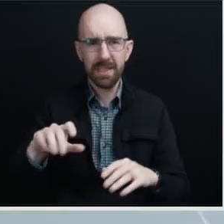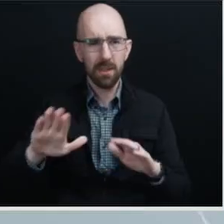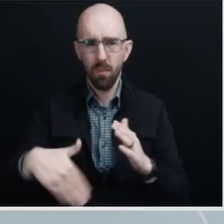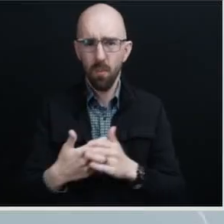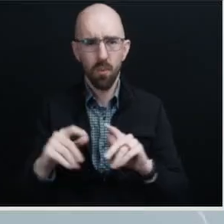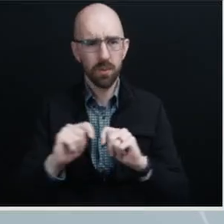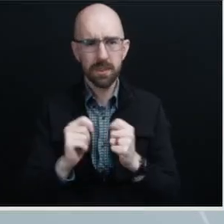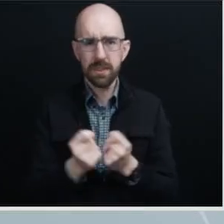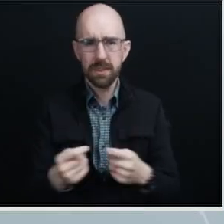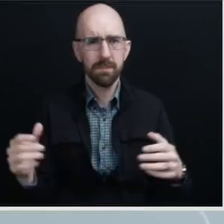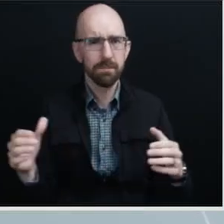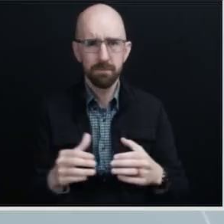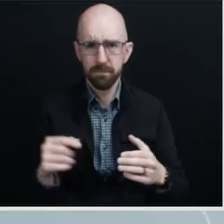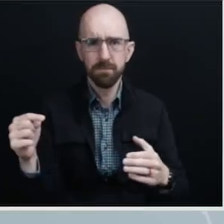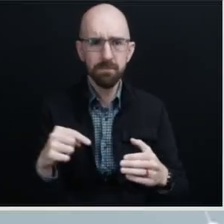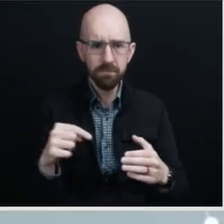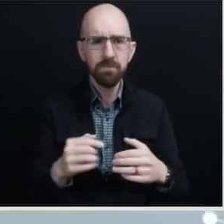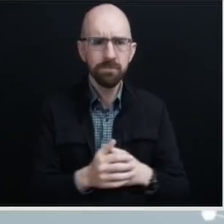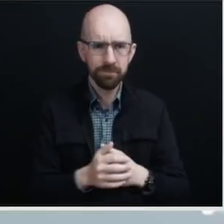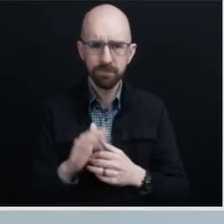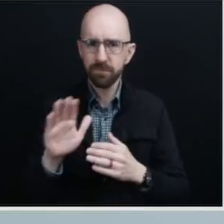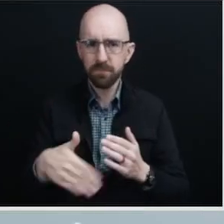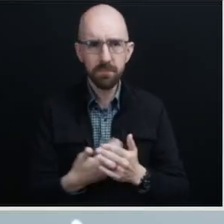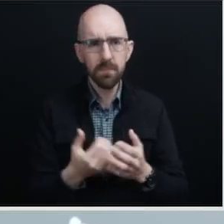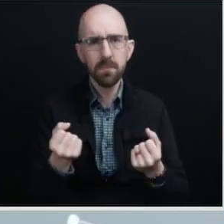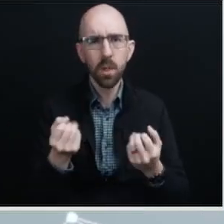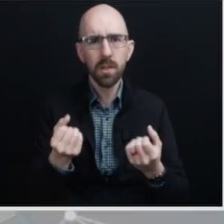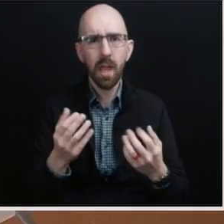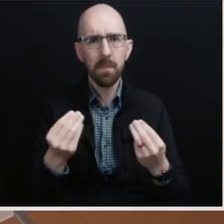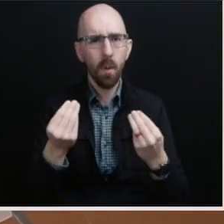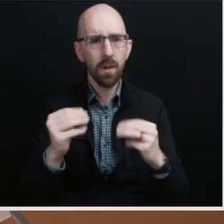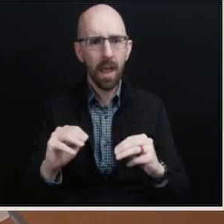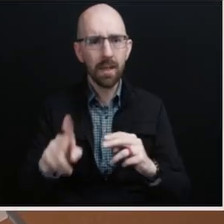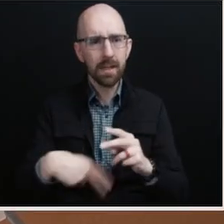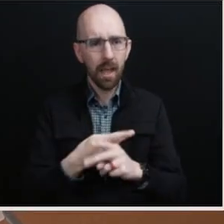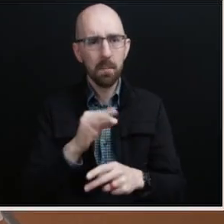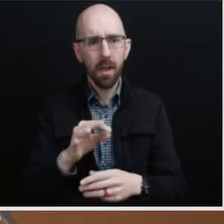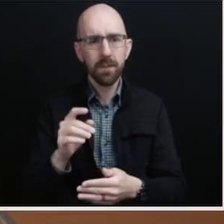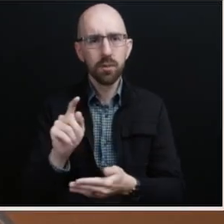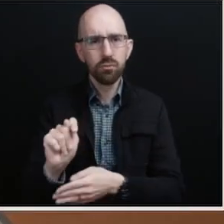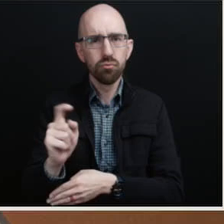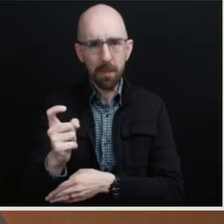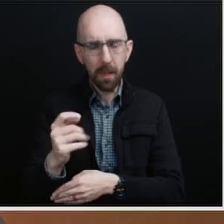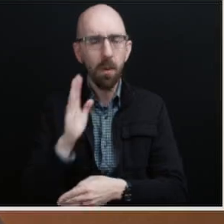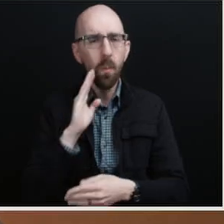um it's a entire multimodality type of treatment where we are going to have chemotherapy is going